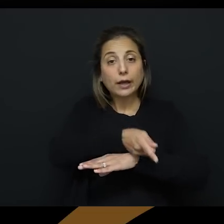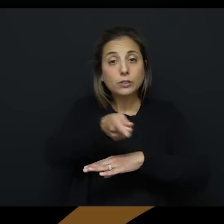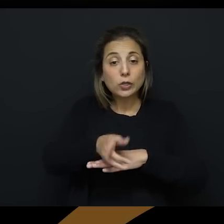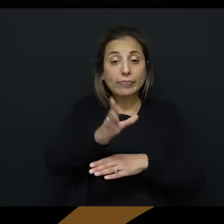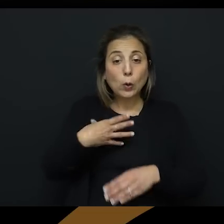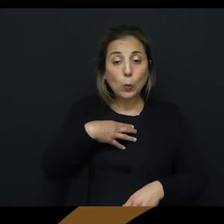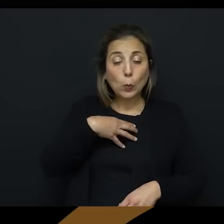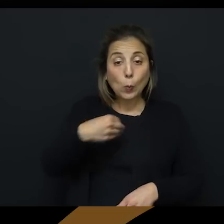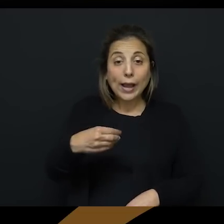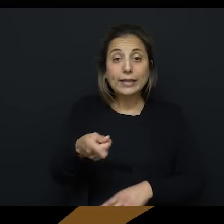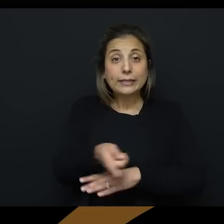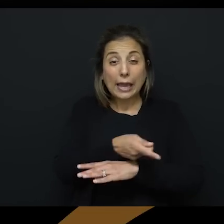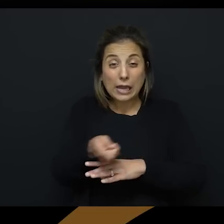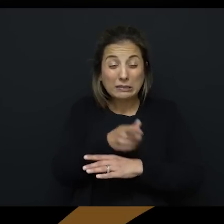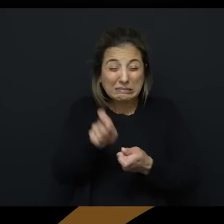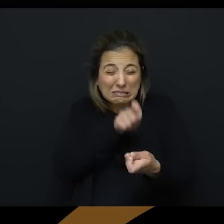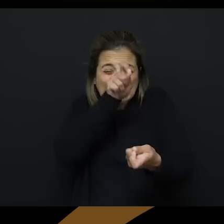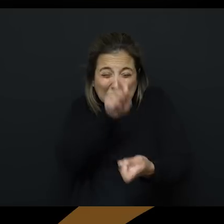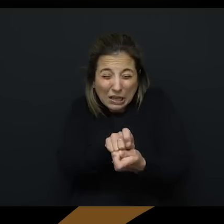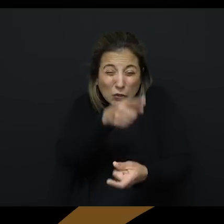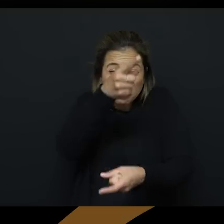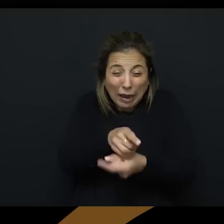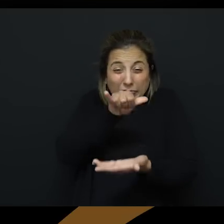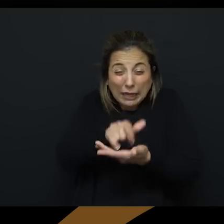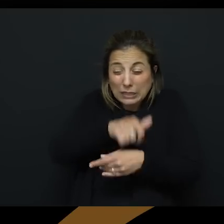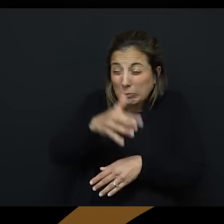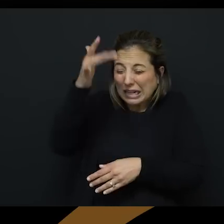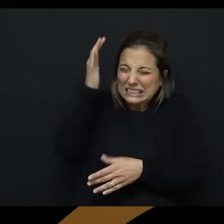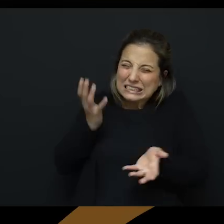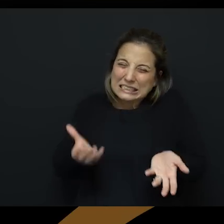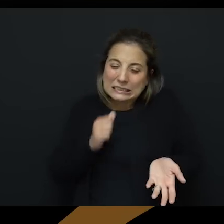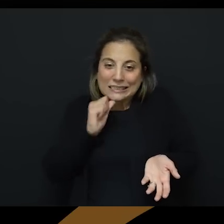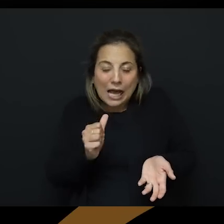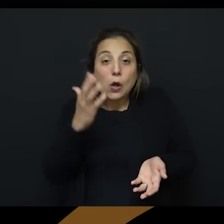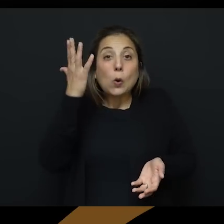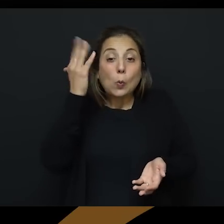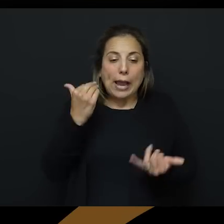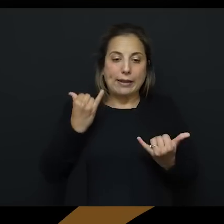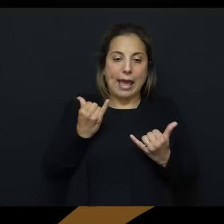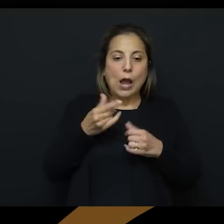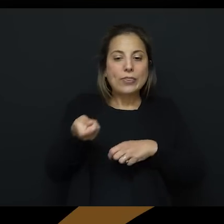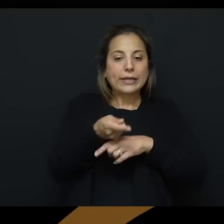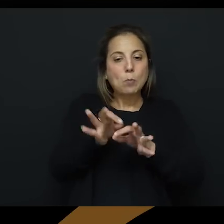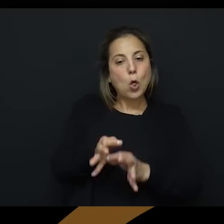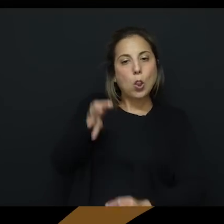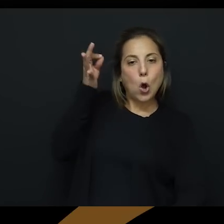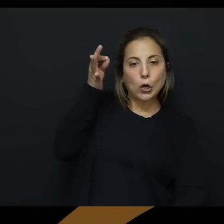It's not totally historically accurate because we had to make choices. It's a little longer than the cane they would use at that time too.